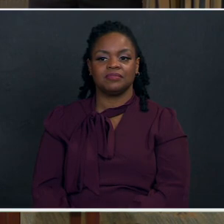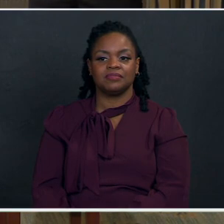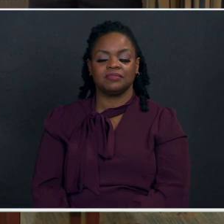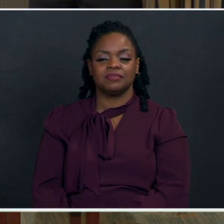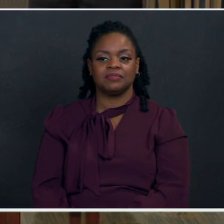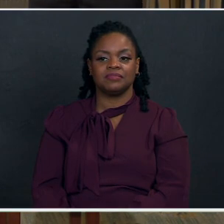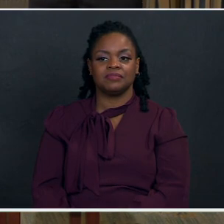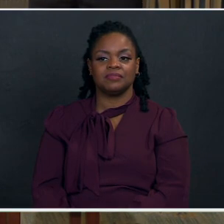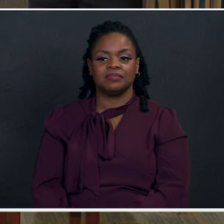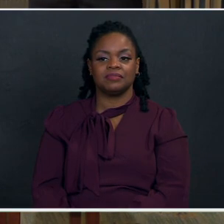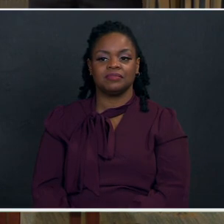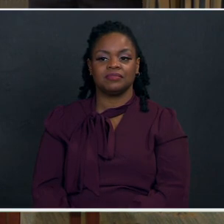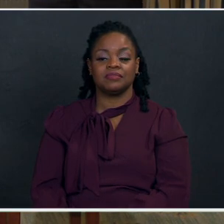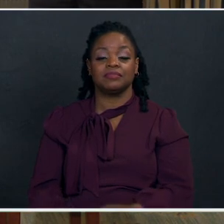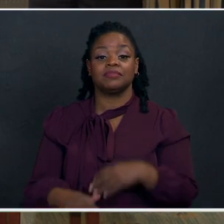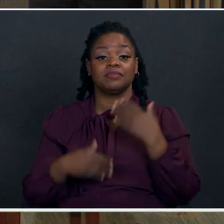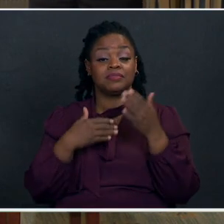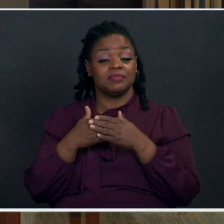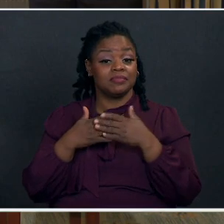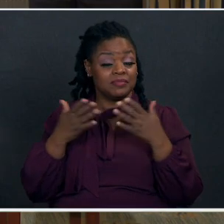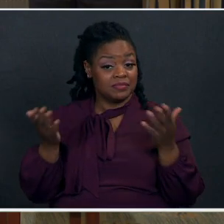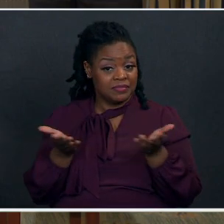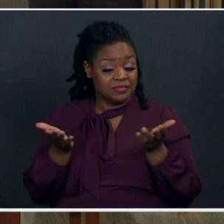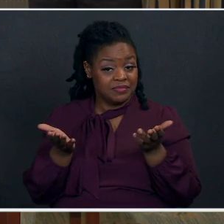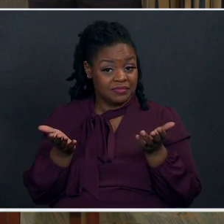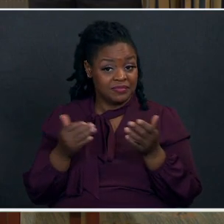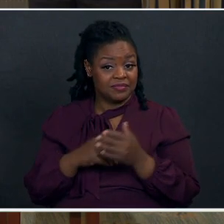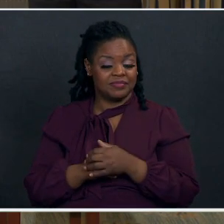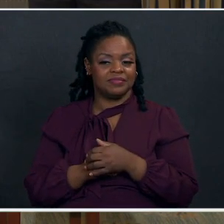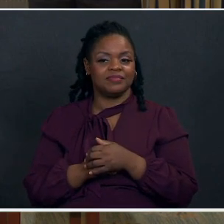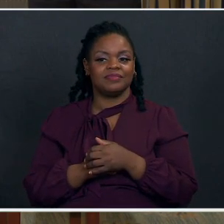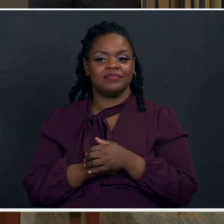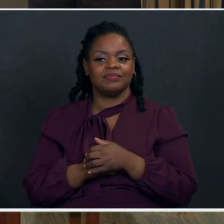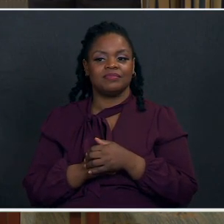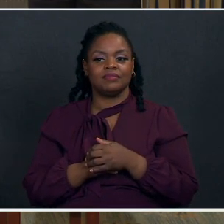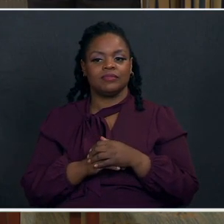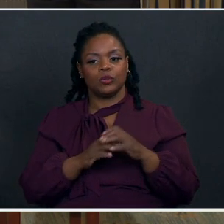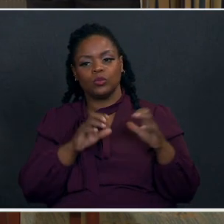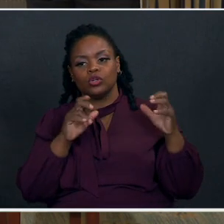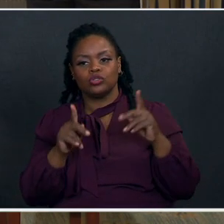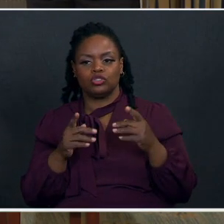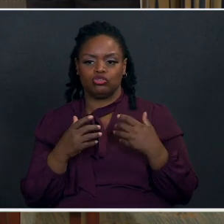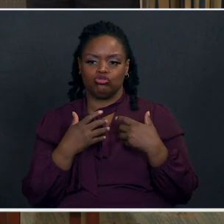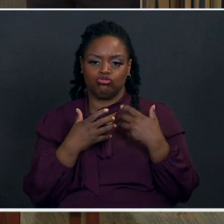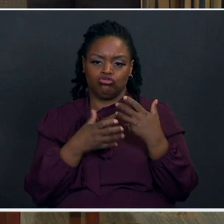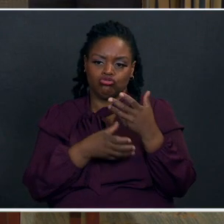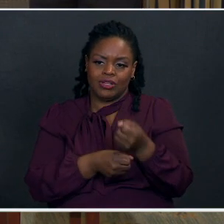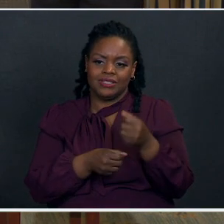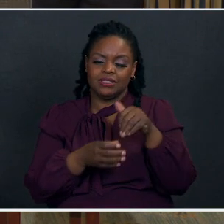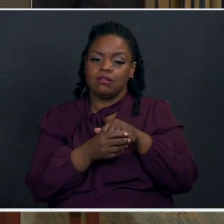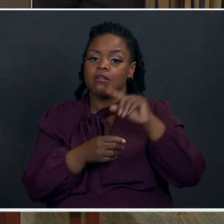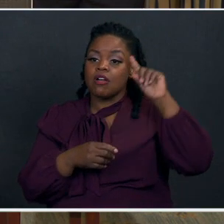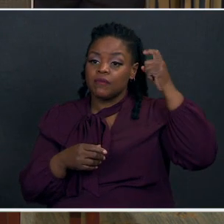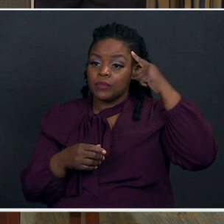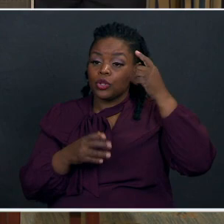and abroad. This next one: Restoring trust in government through science and integrity and evidence-based policy making.